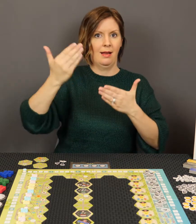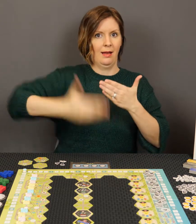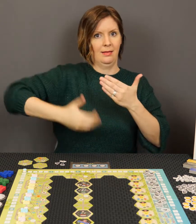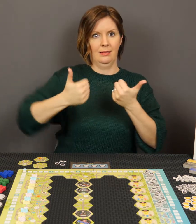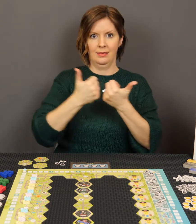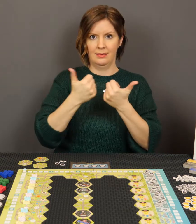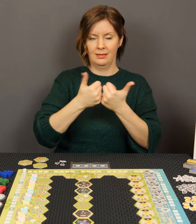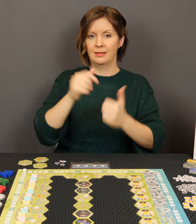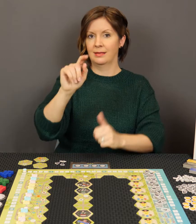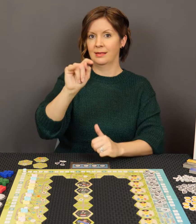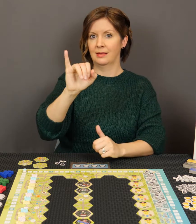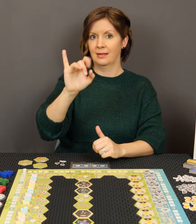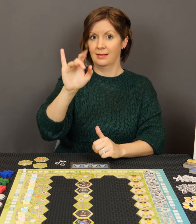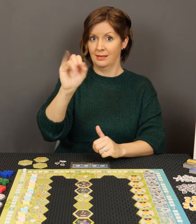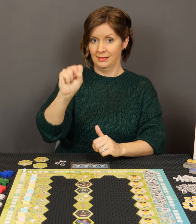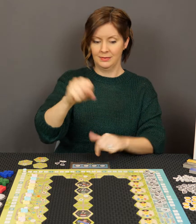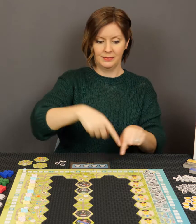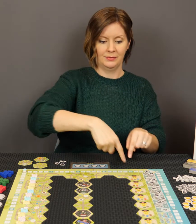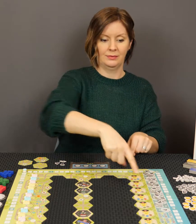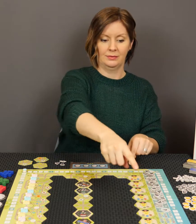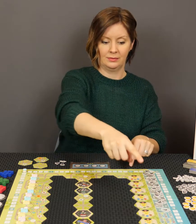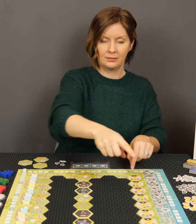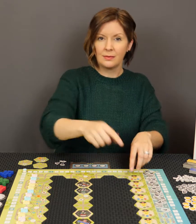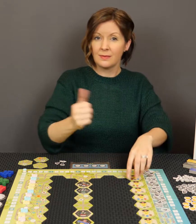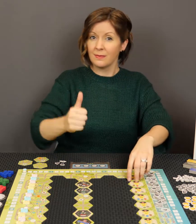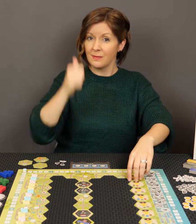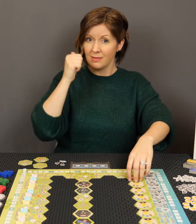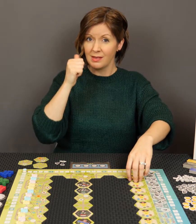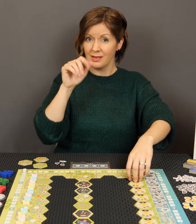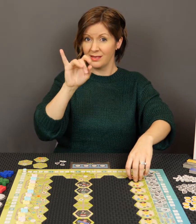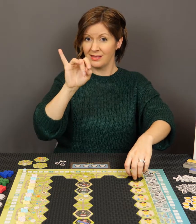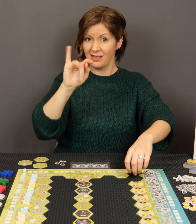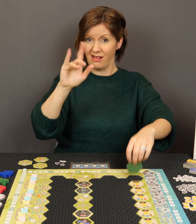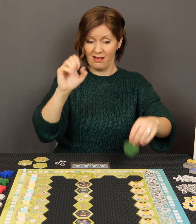Shuffle the 10 end game tiles.